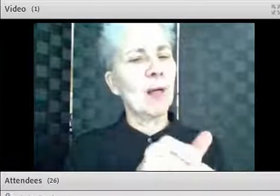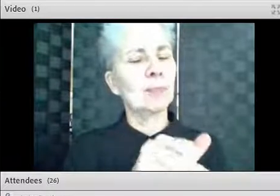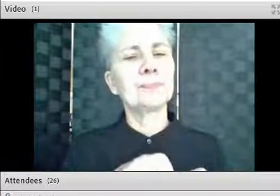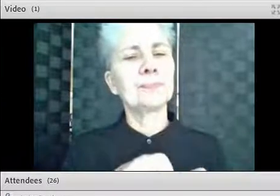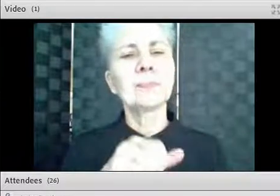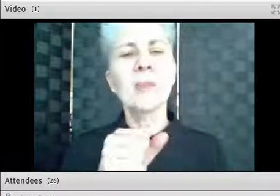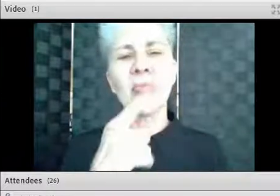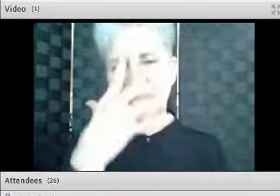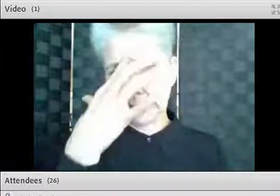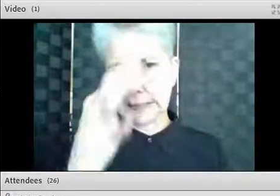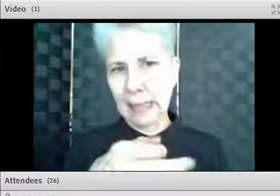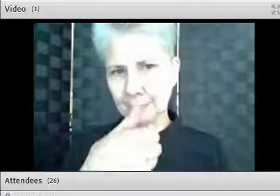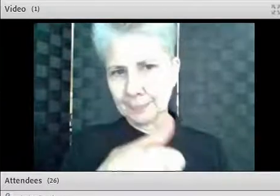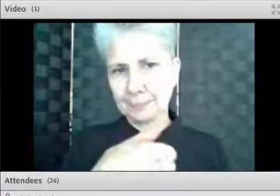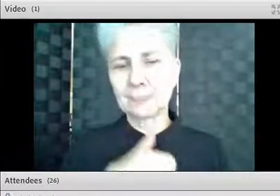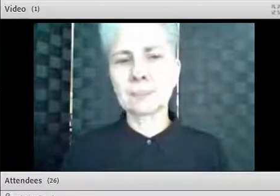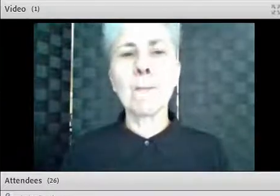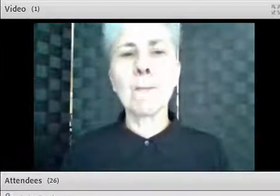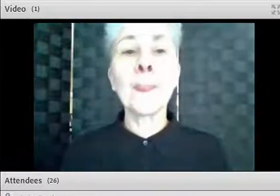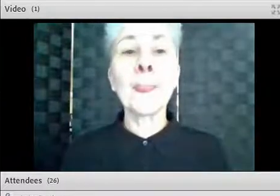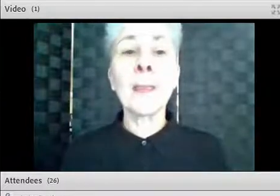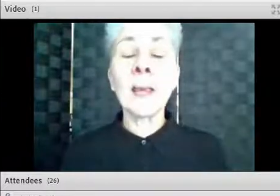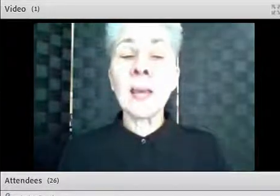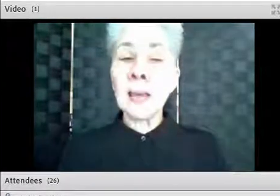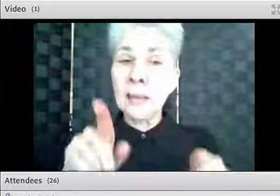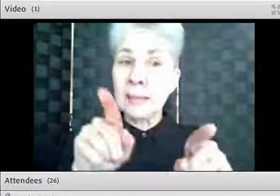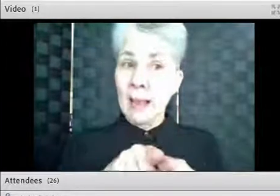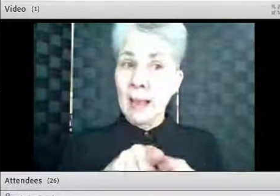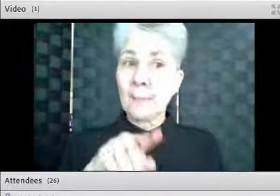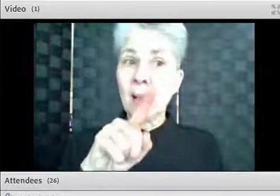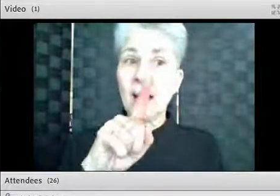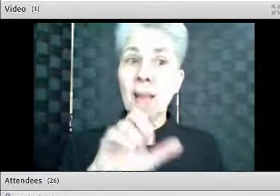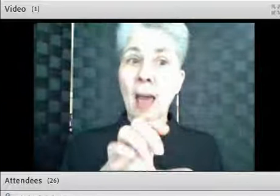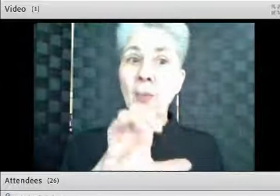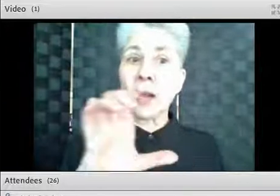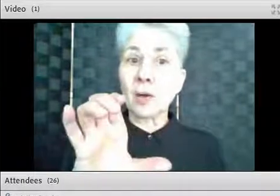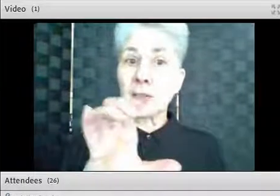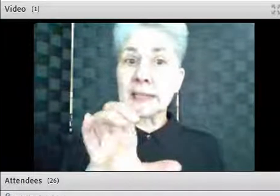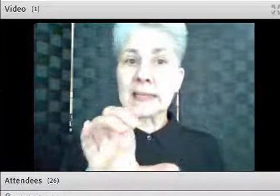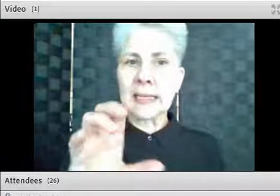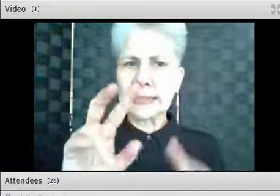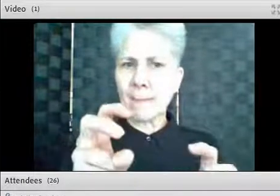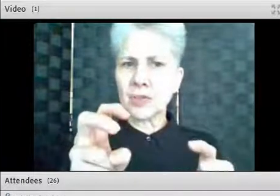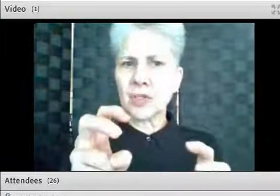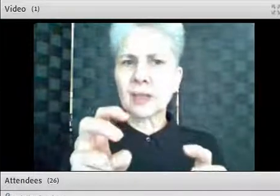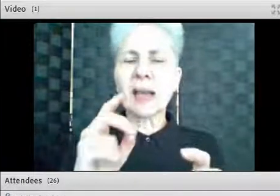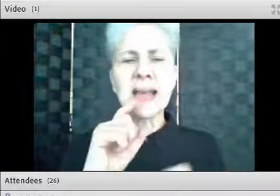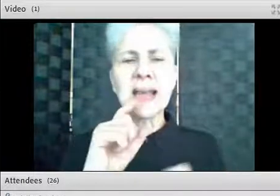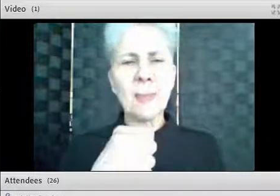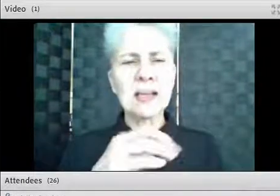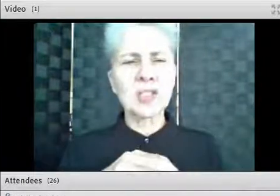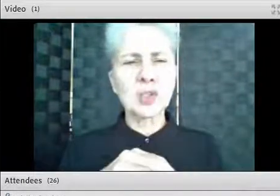Just like Library of Congress subject headings, LCC is based on literary warrants, okay? That means that Library of Congress